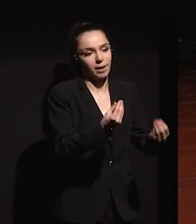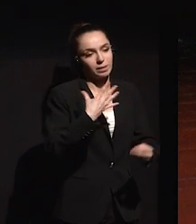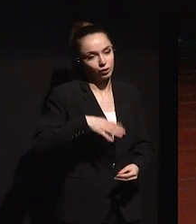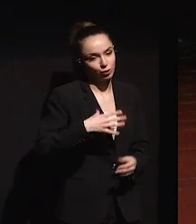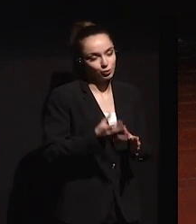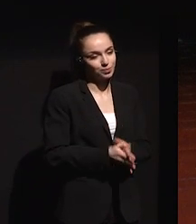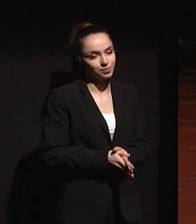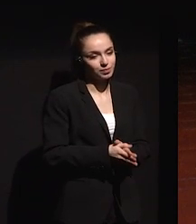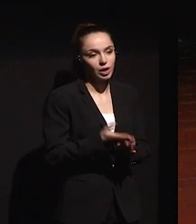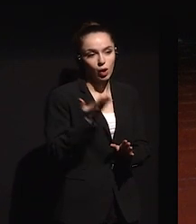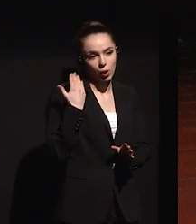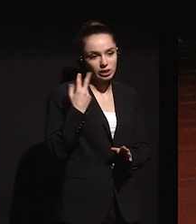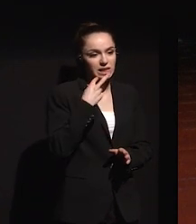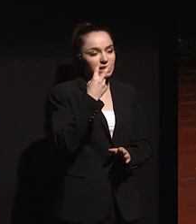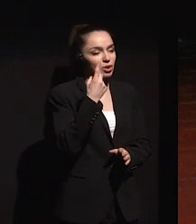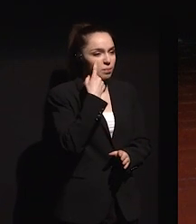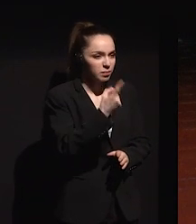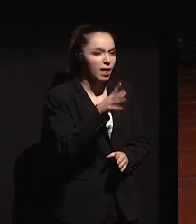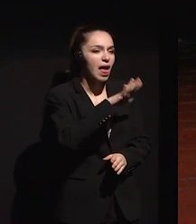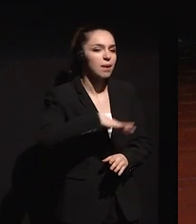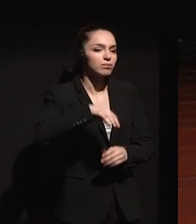The past two years have been extremely difficult for all of us.